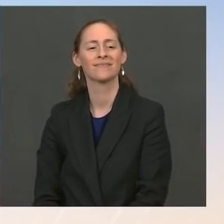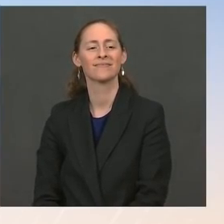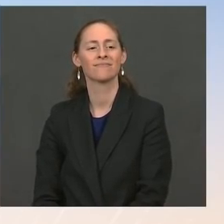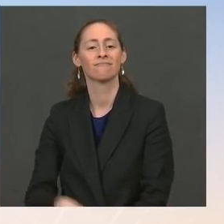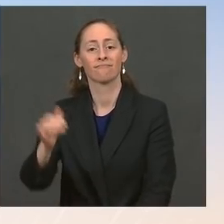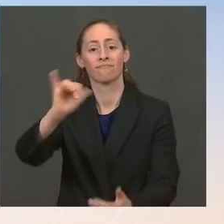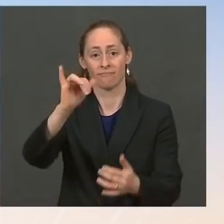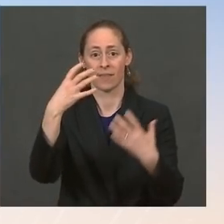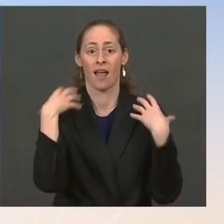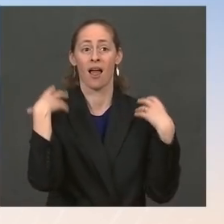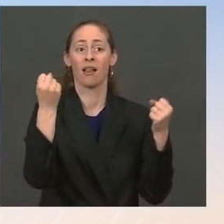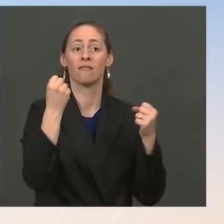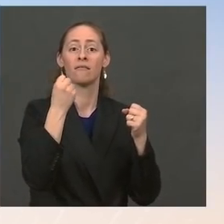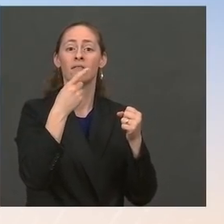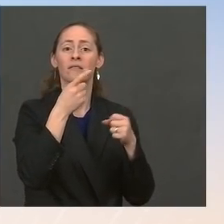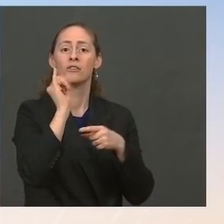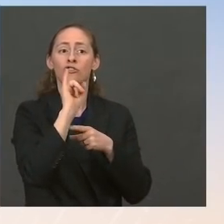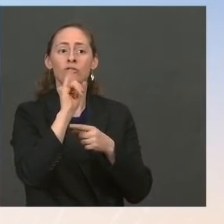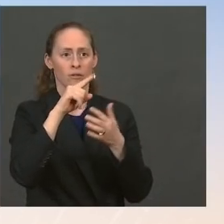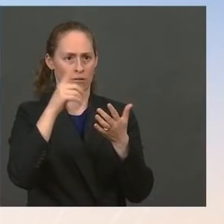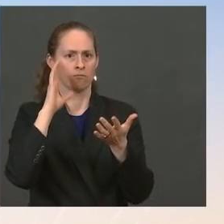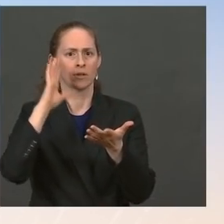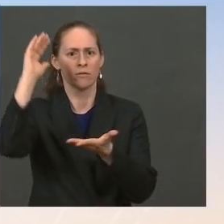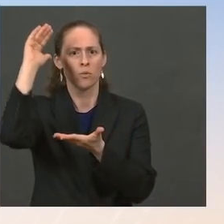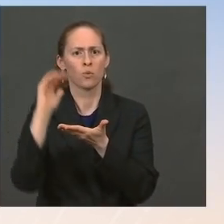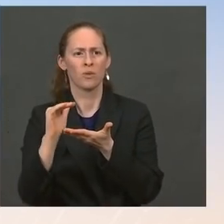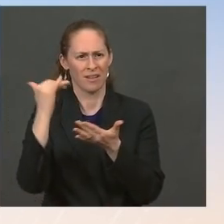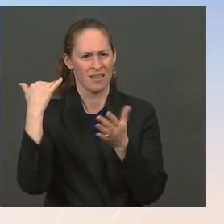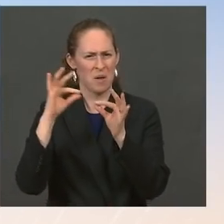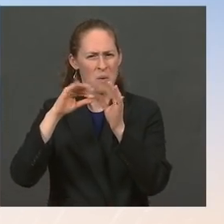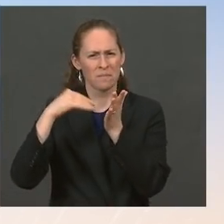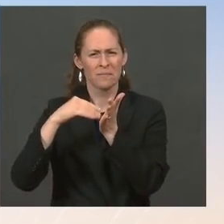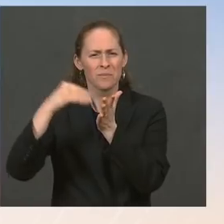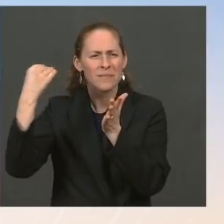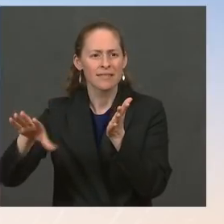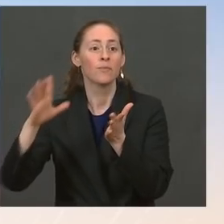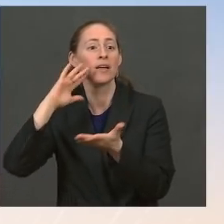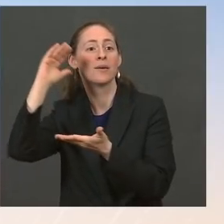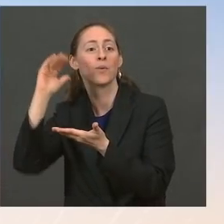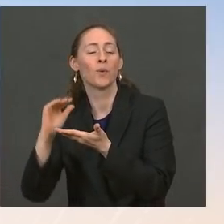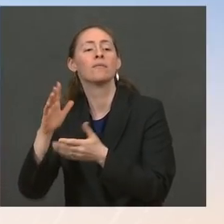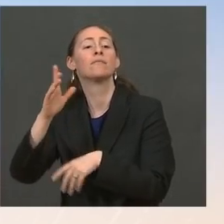will save countless Americans thousands of dollars by negotiating prescription drug prices -- for example,